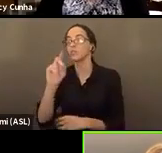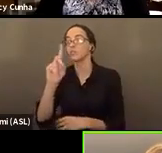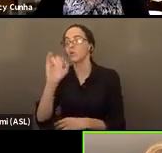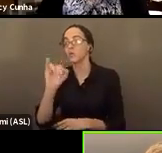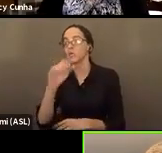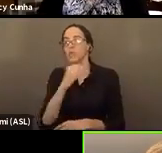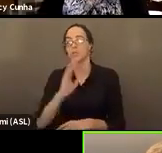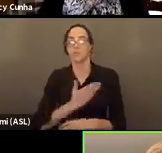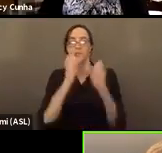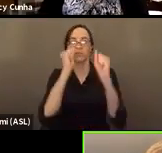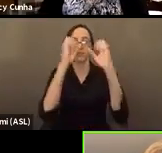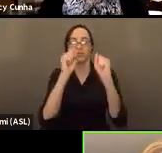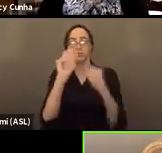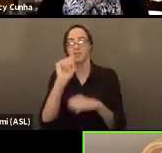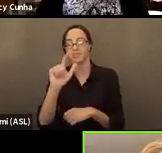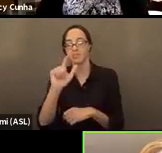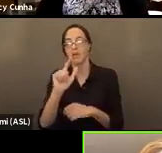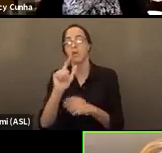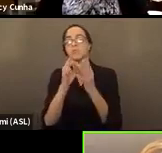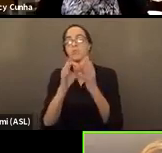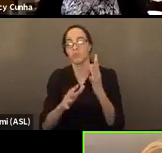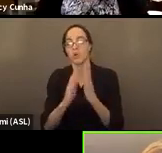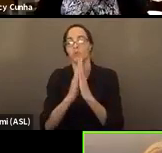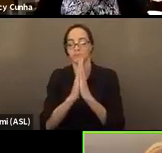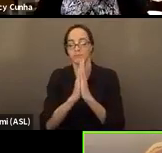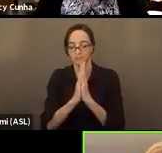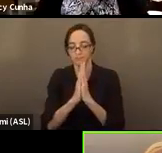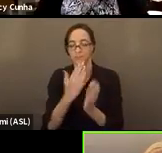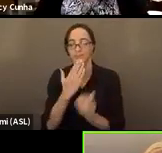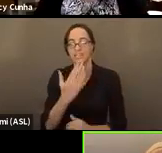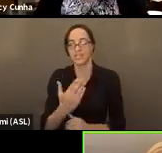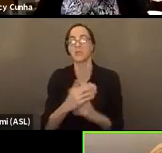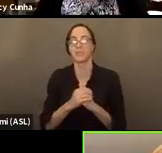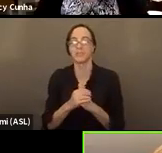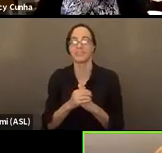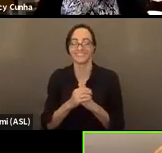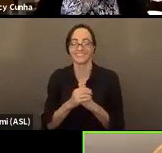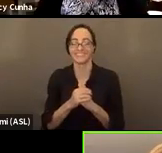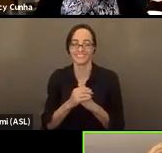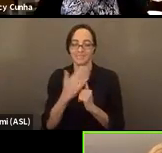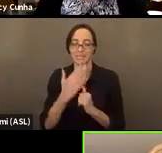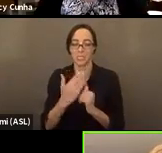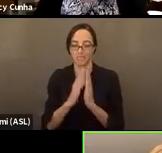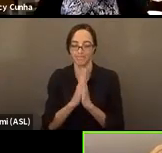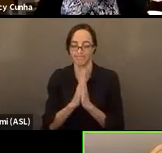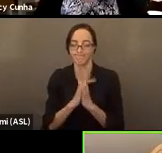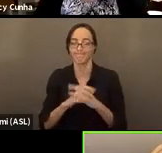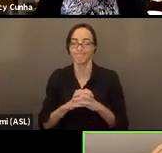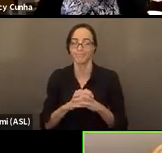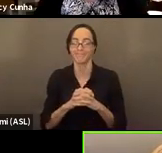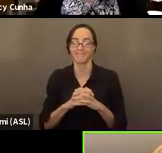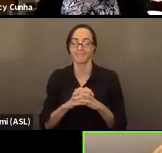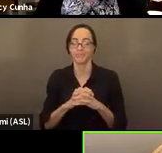american sign language um interpreter too naomi and we'll do this again but for now